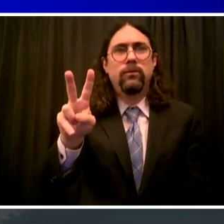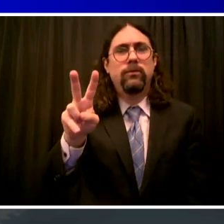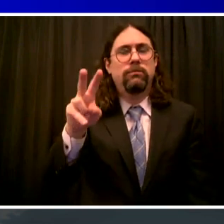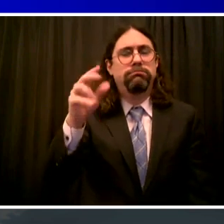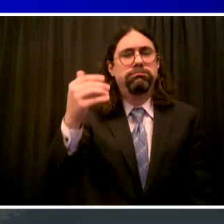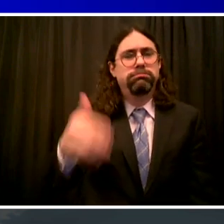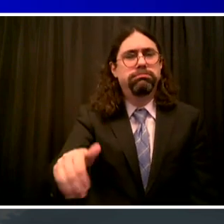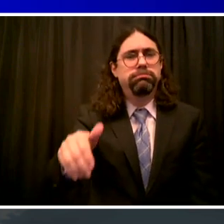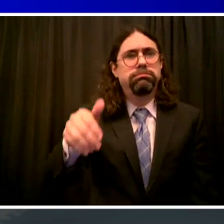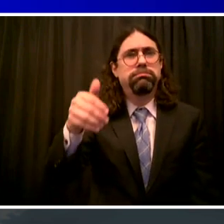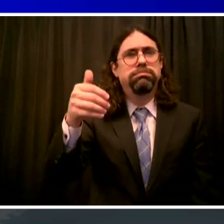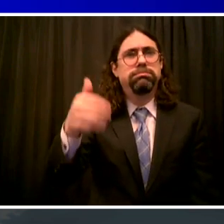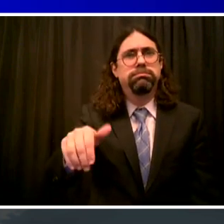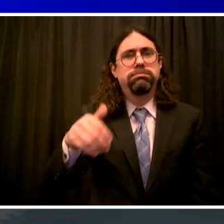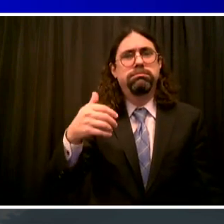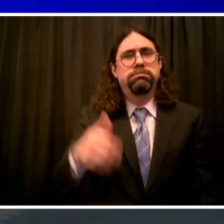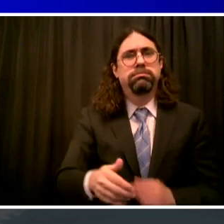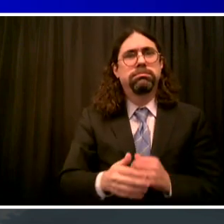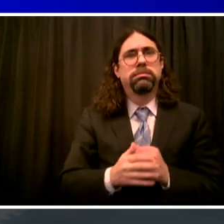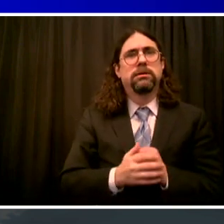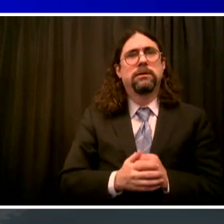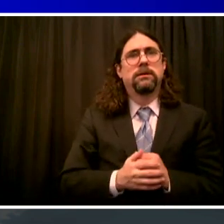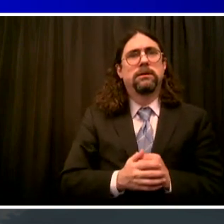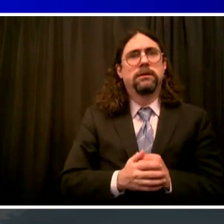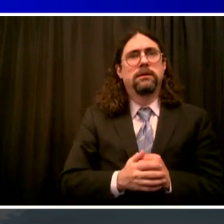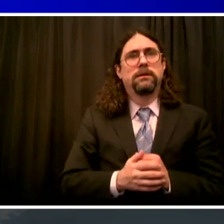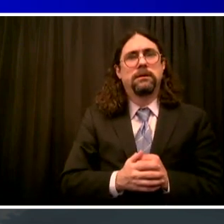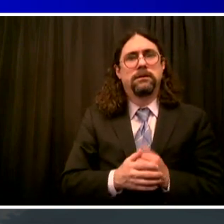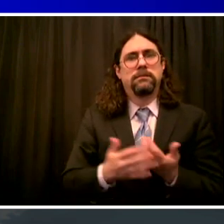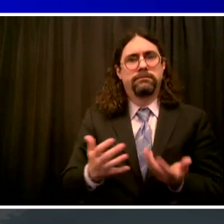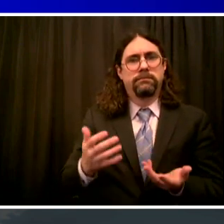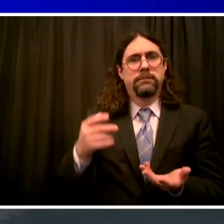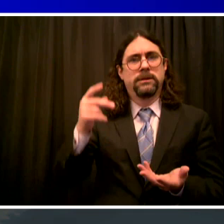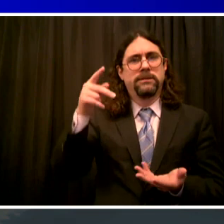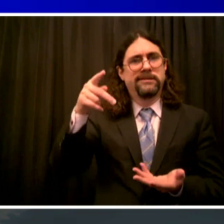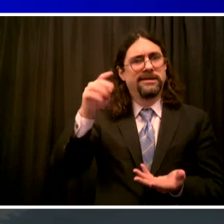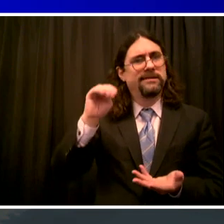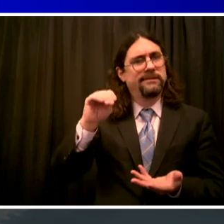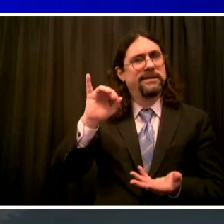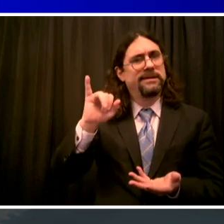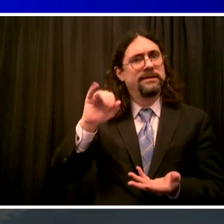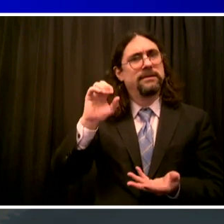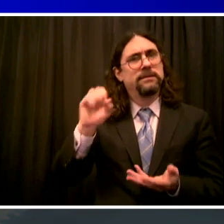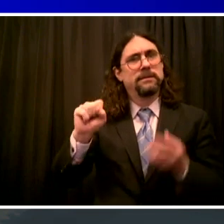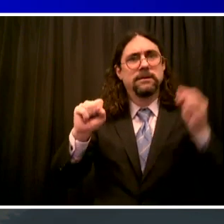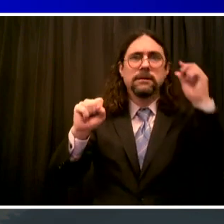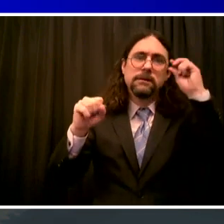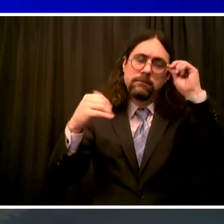RECA PROFESSIONALS WEREN'T SEEING IT, EVEN JUST A FEW WEEKS AGO. TO NOW 82